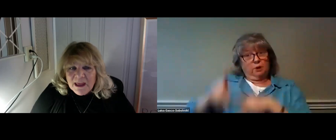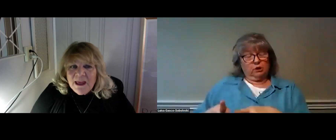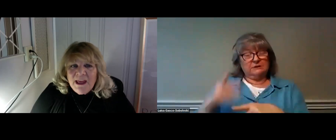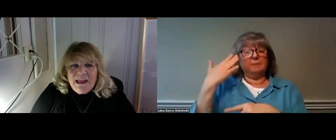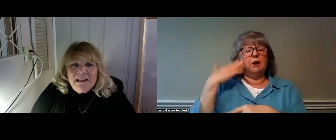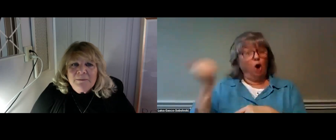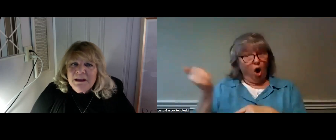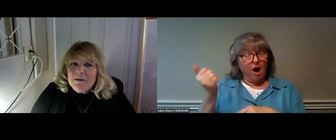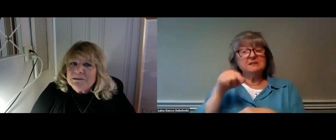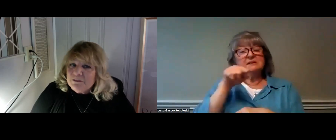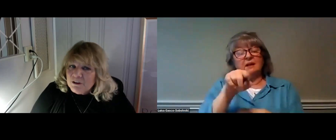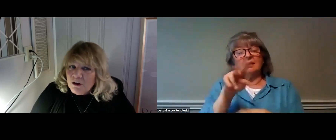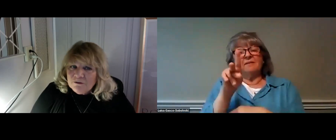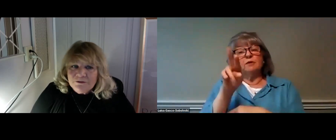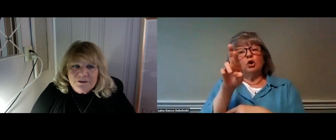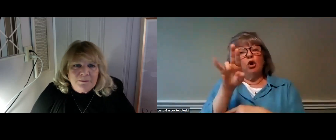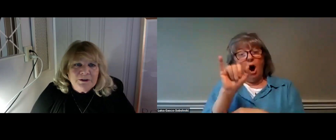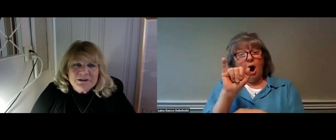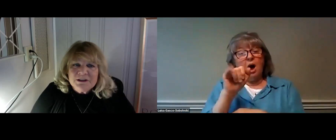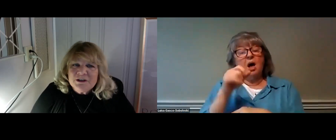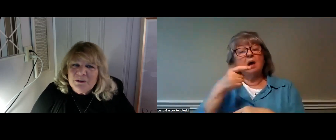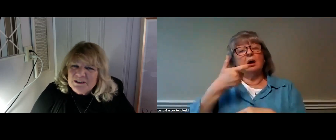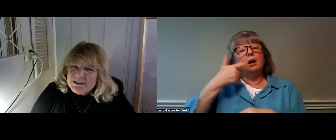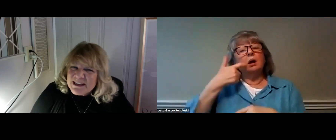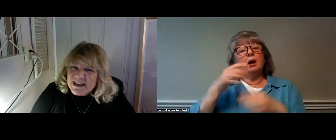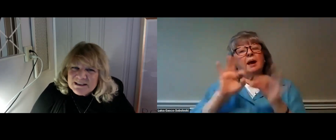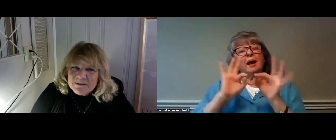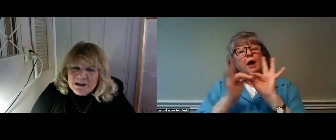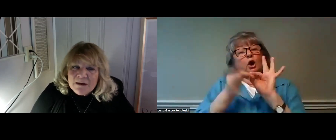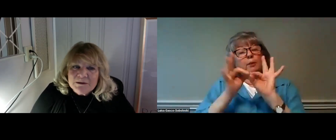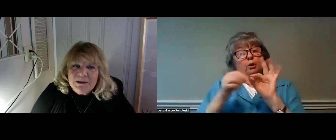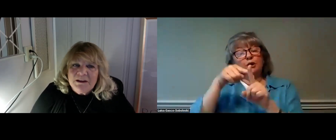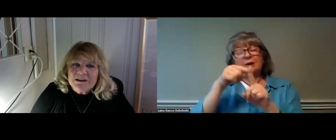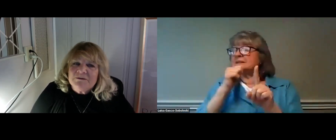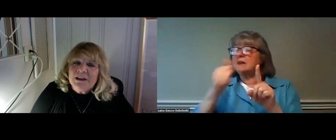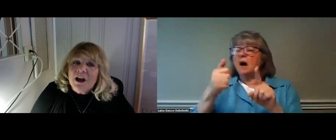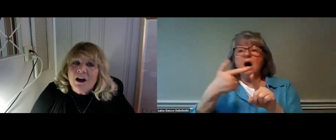It will become difficult for the person to understand sometimes because VRI